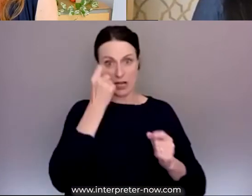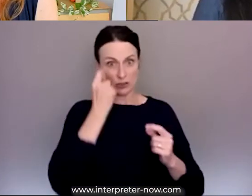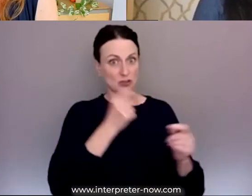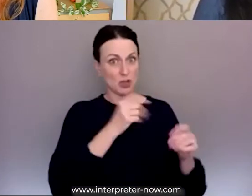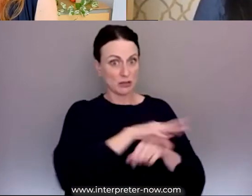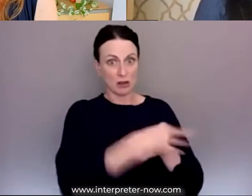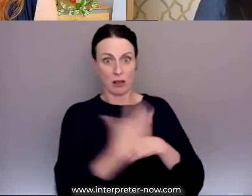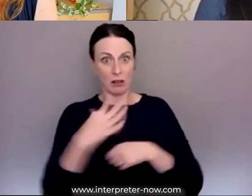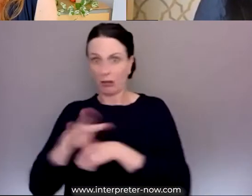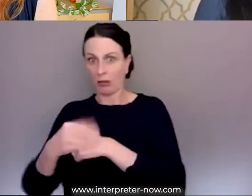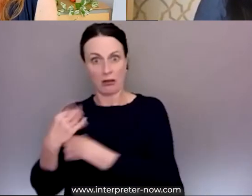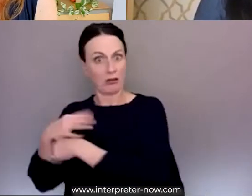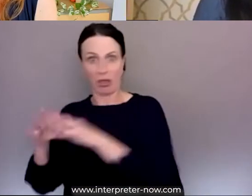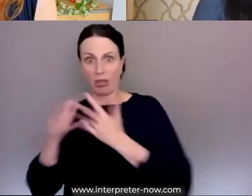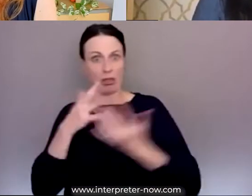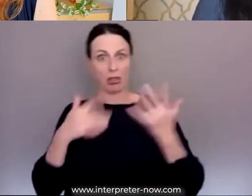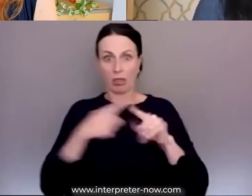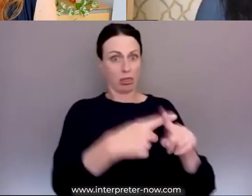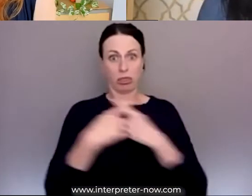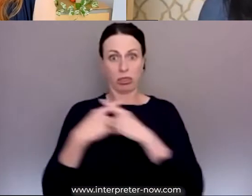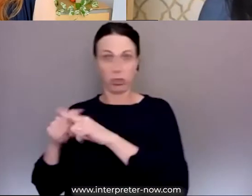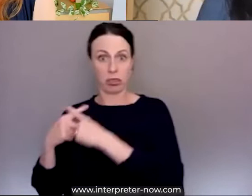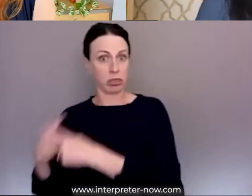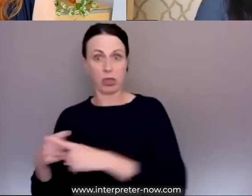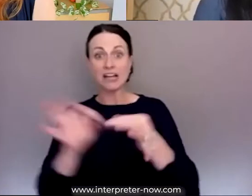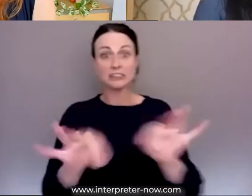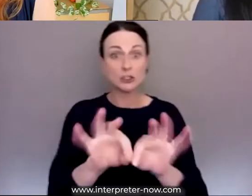We had this new framework of essential workers that we had never heard before.